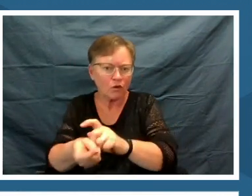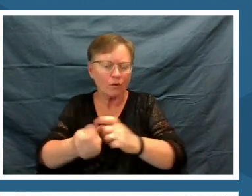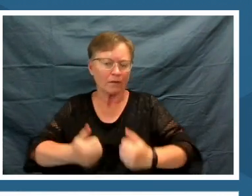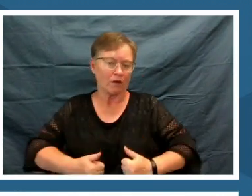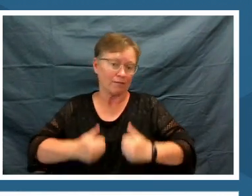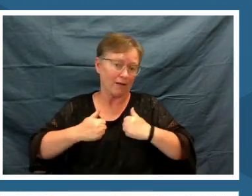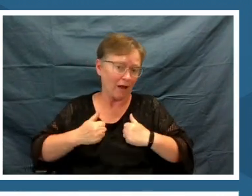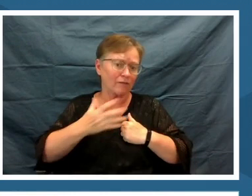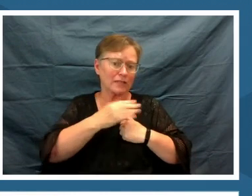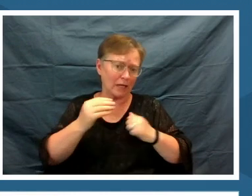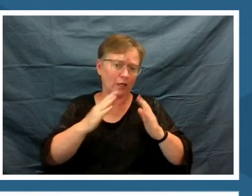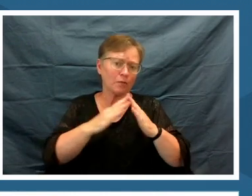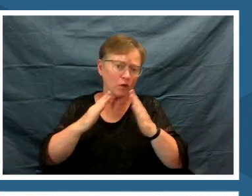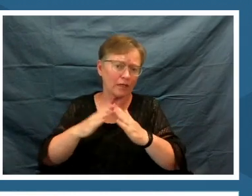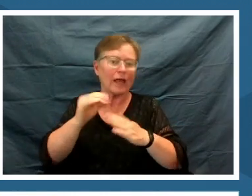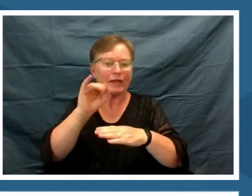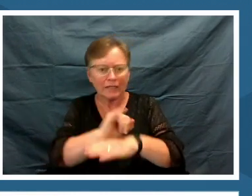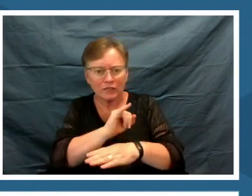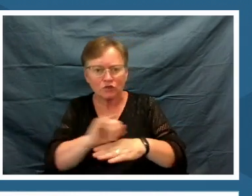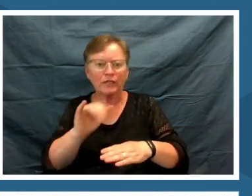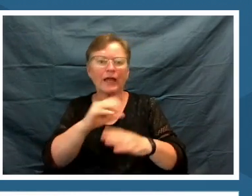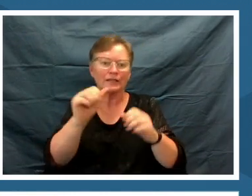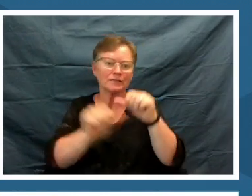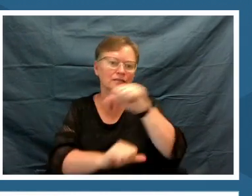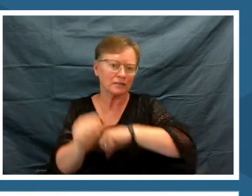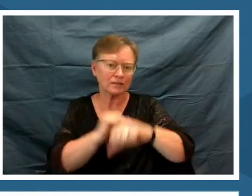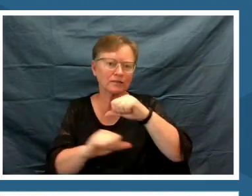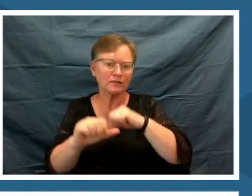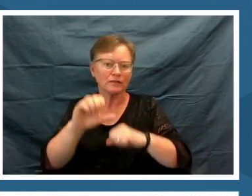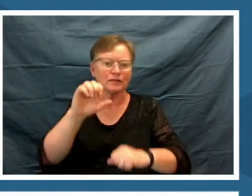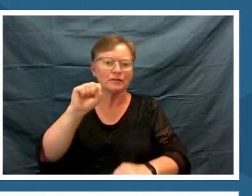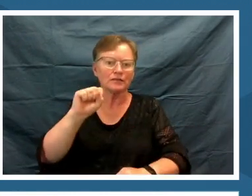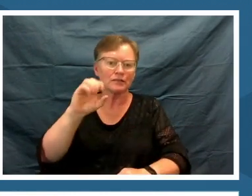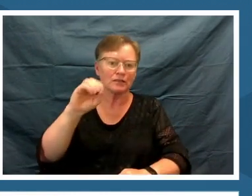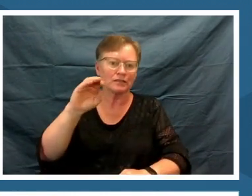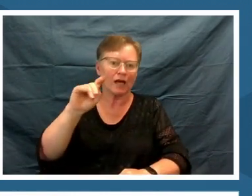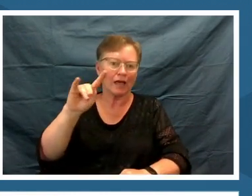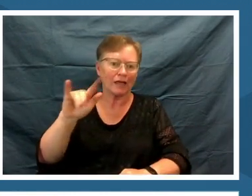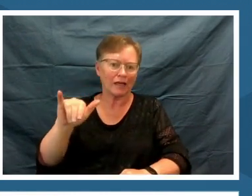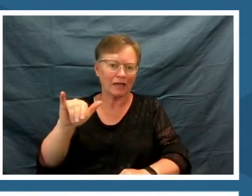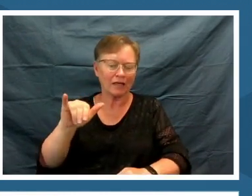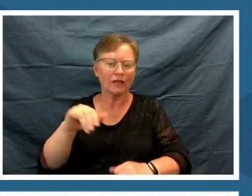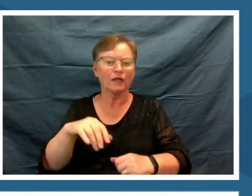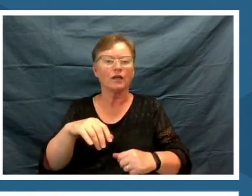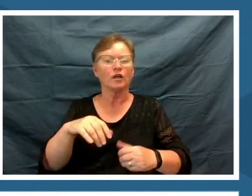and societies um you help them on this pathway to